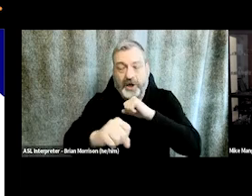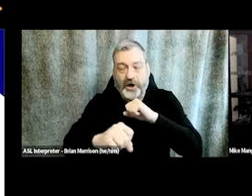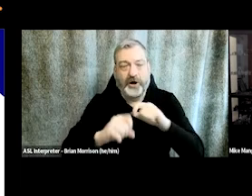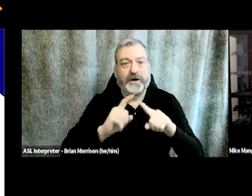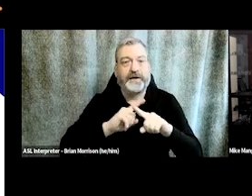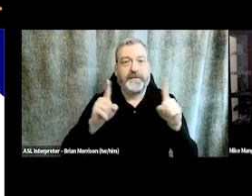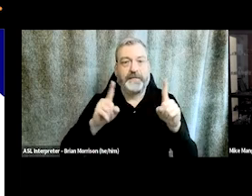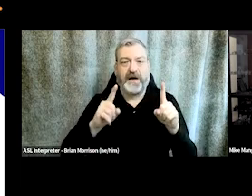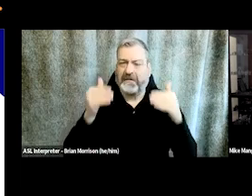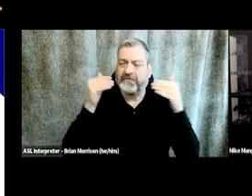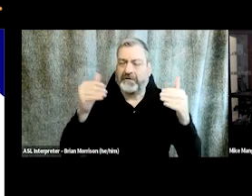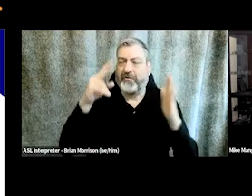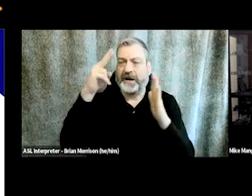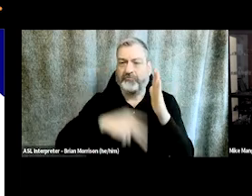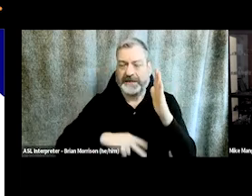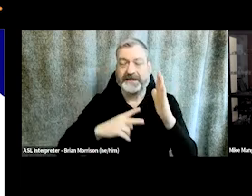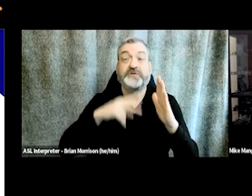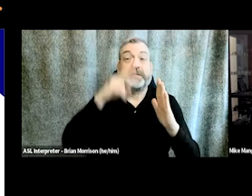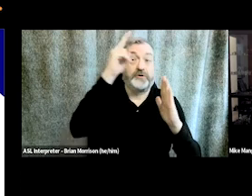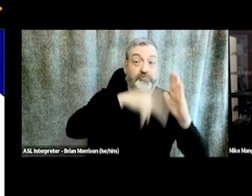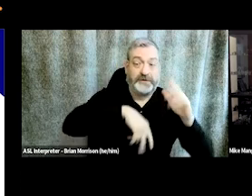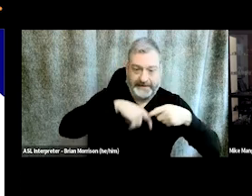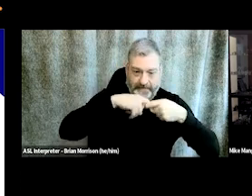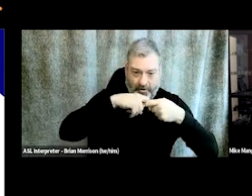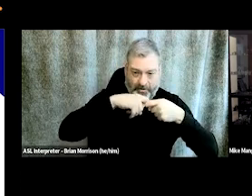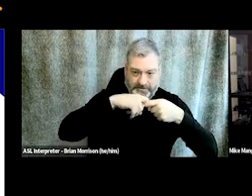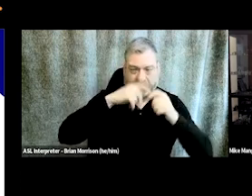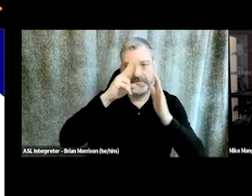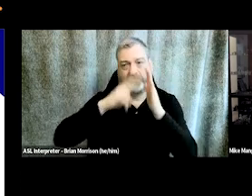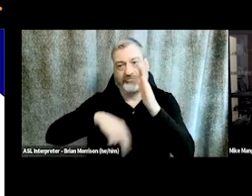through because I think this actually hits on exactly what I think it means to make